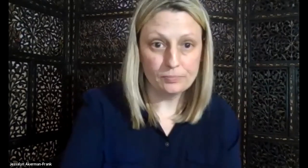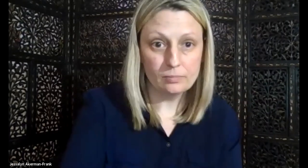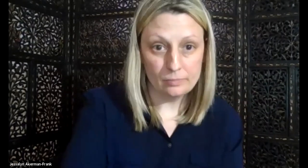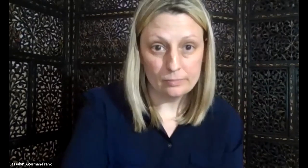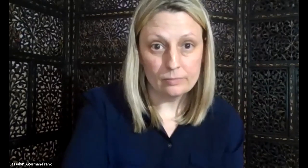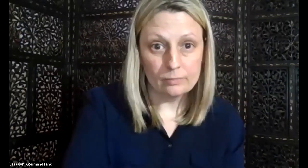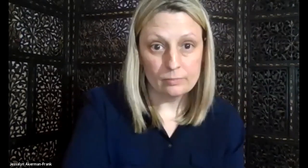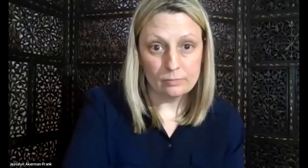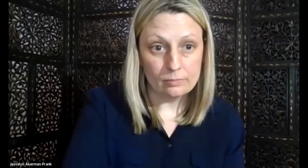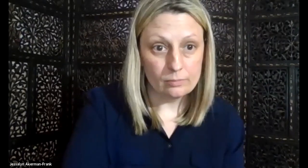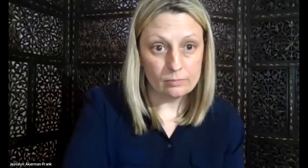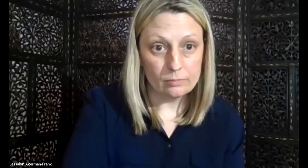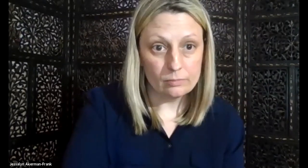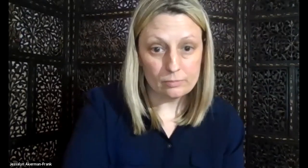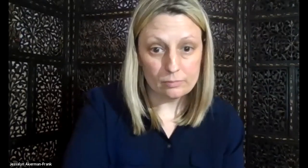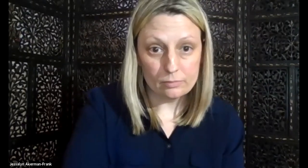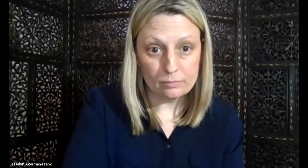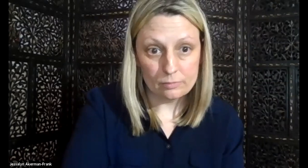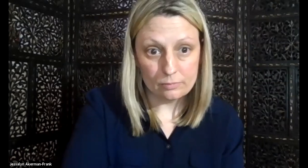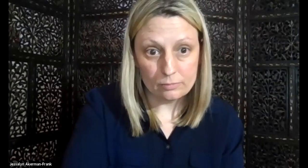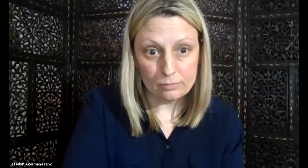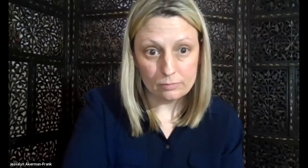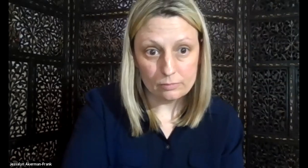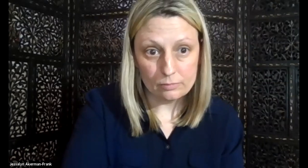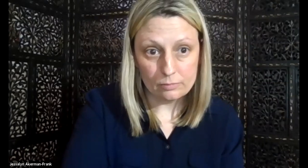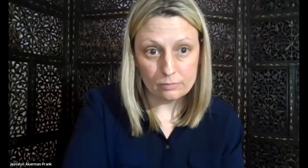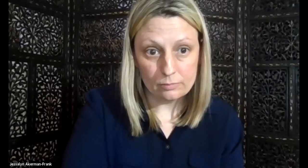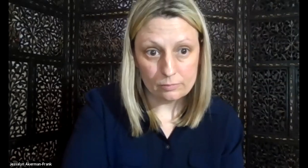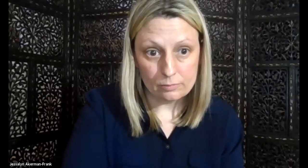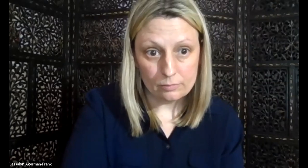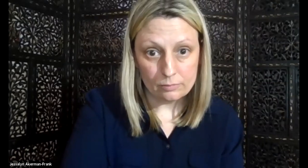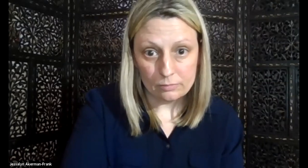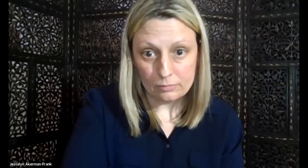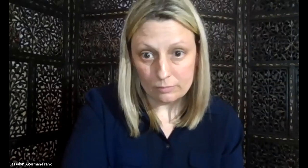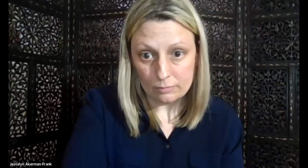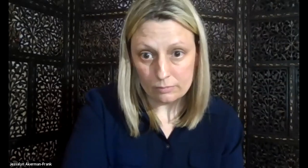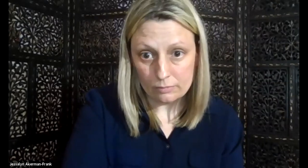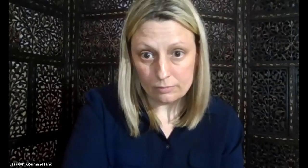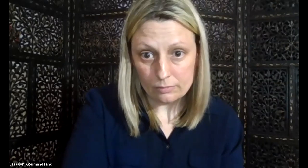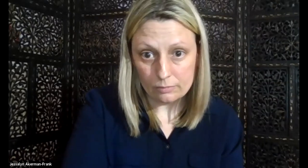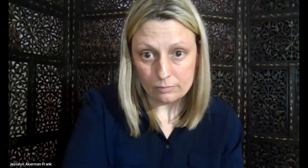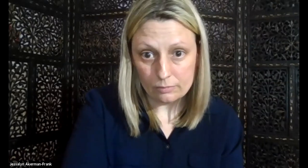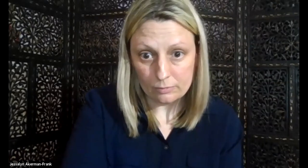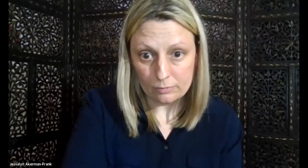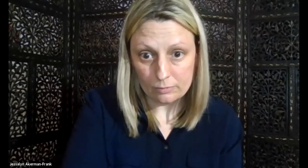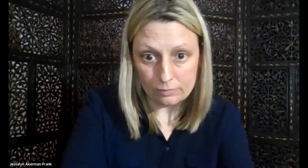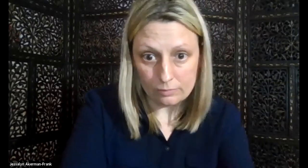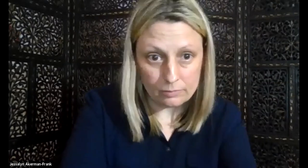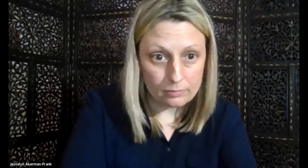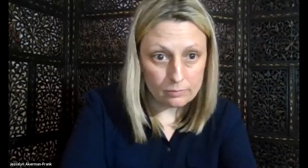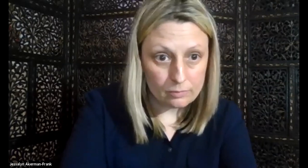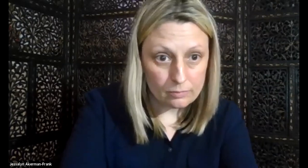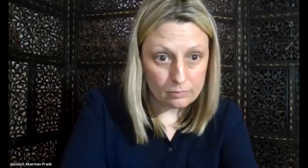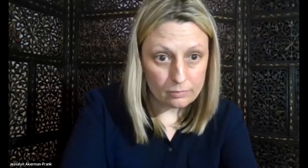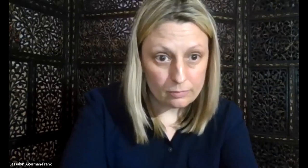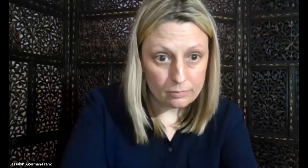give your contract. Perfect.